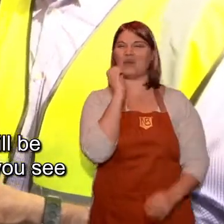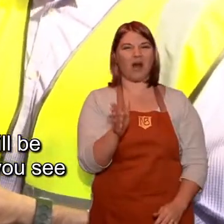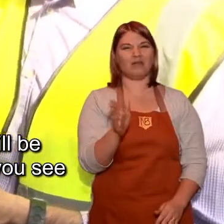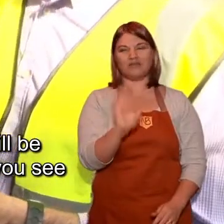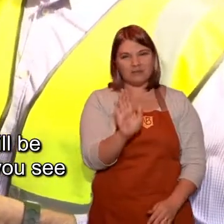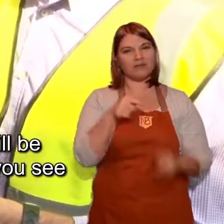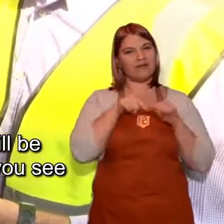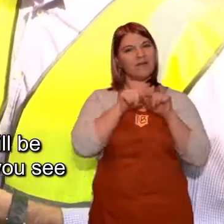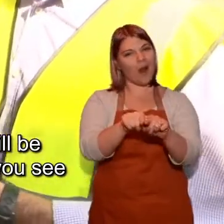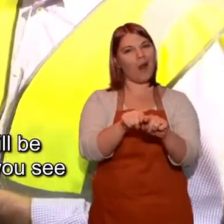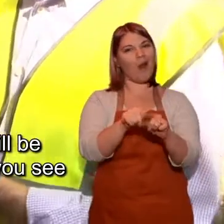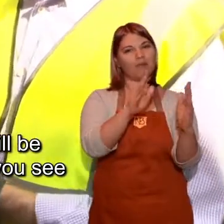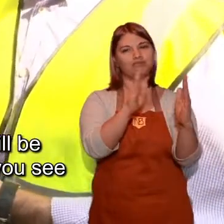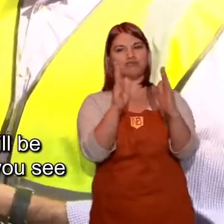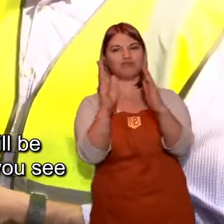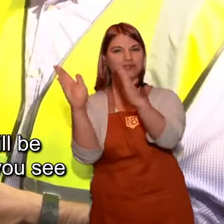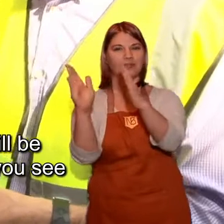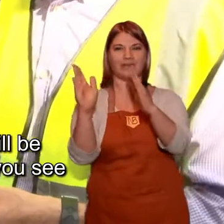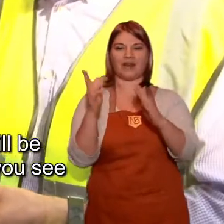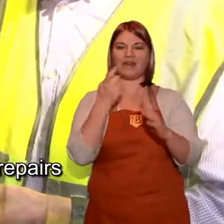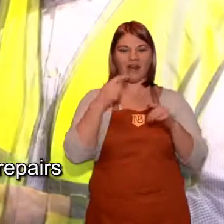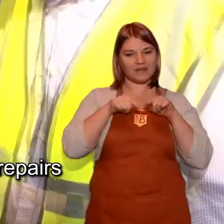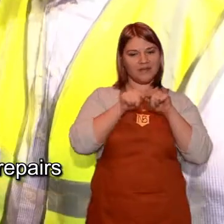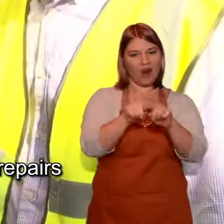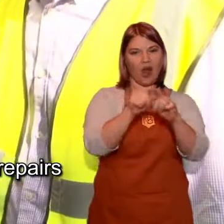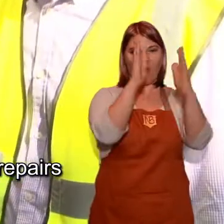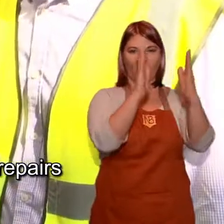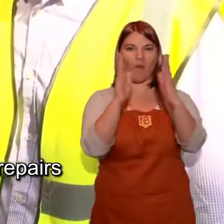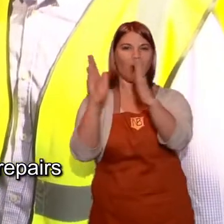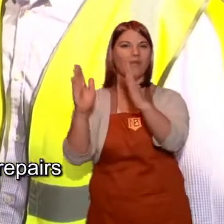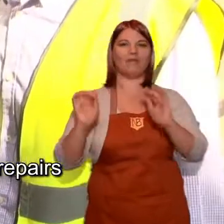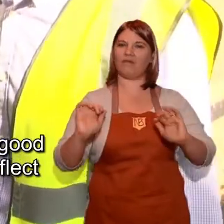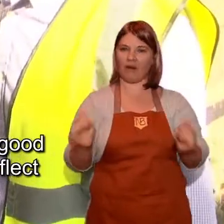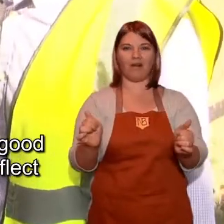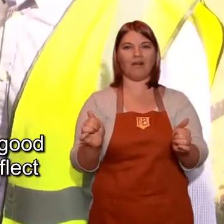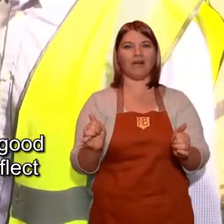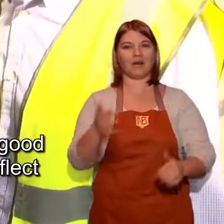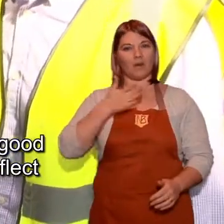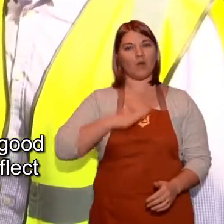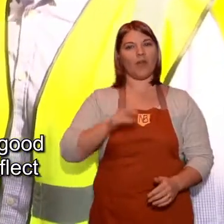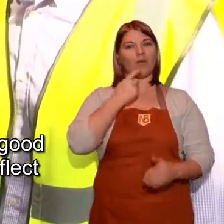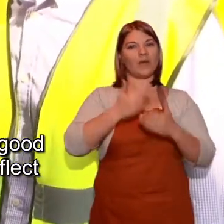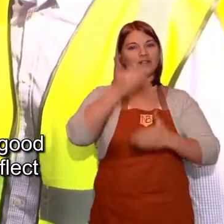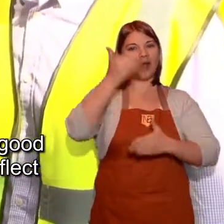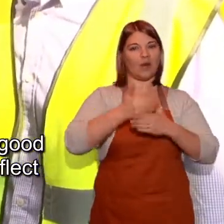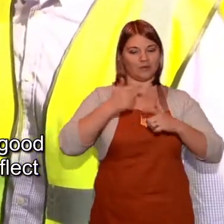The glass will be cut back into the shapes that you see it now. The main purpose of the repairs, really, is to give the window a really good long lifespan.